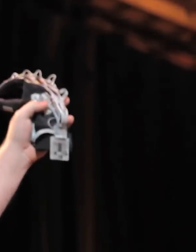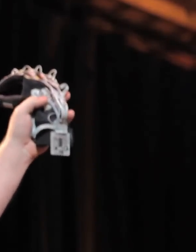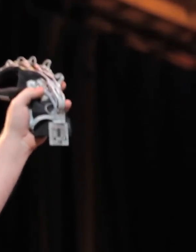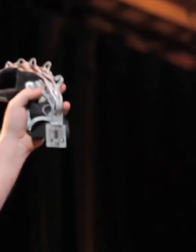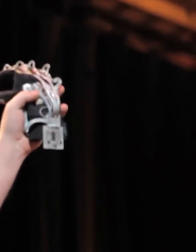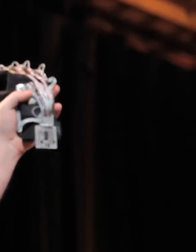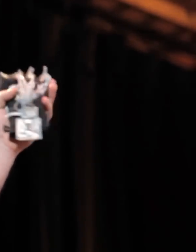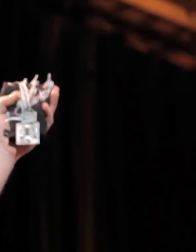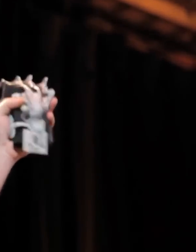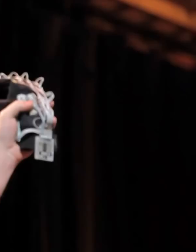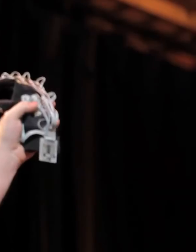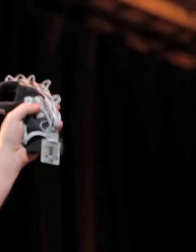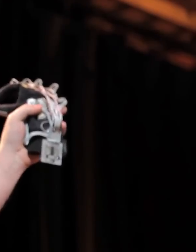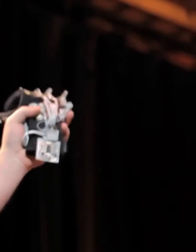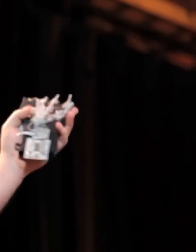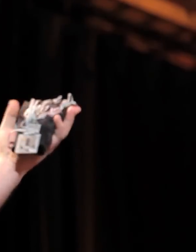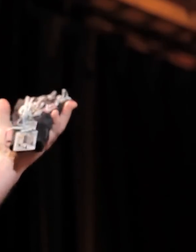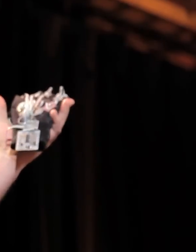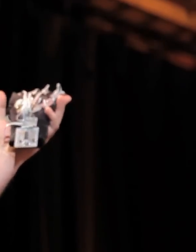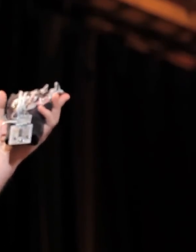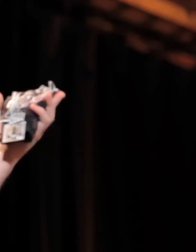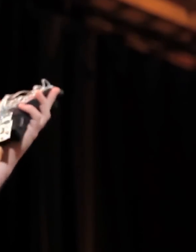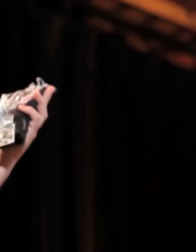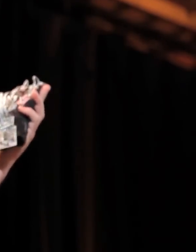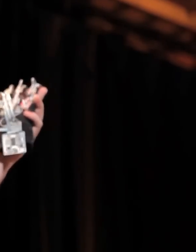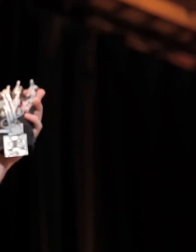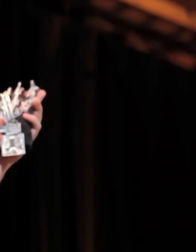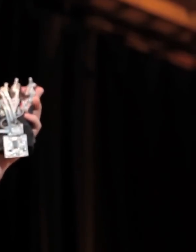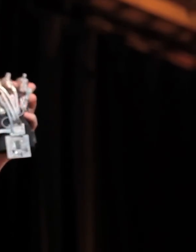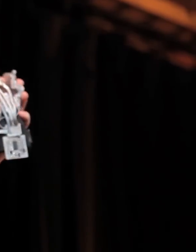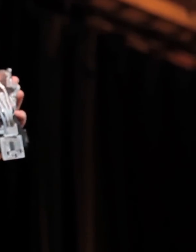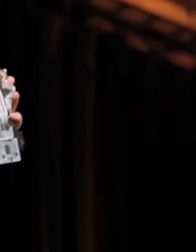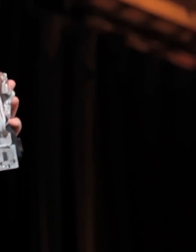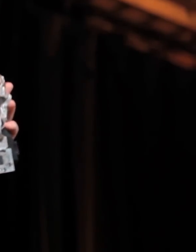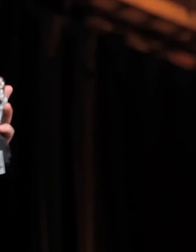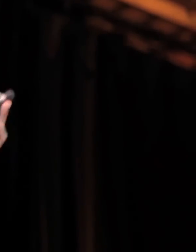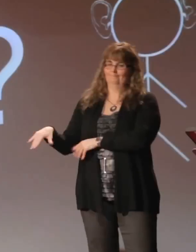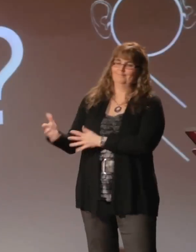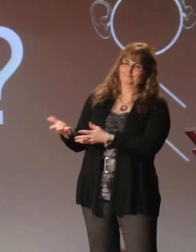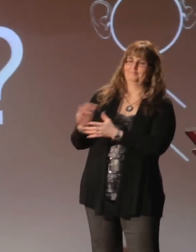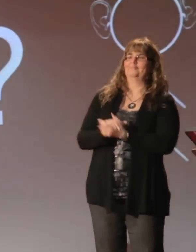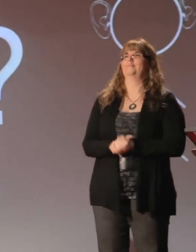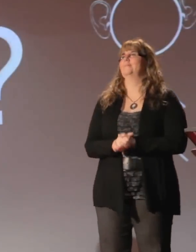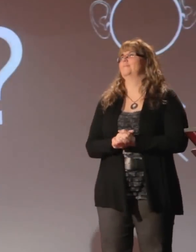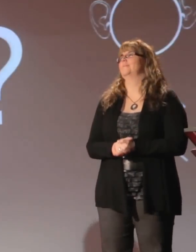As you can see, it's much sexier... ...and this version may also be wireless.